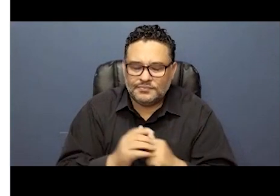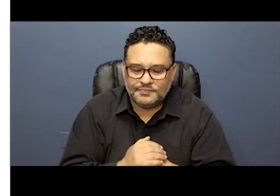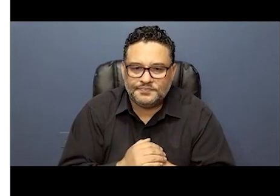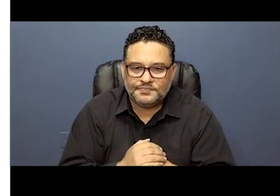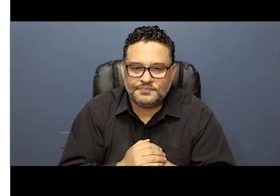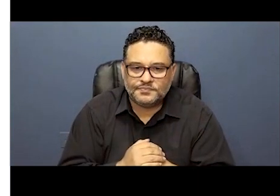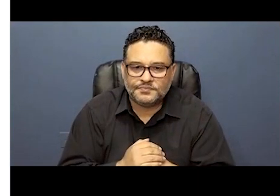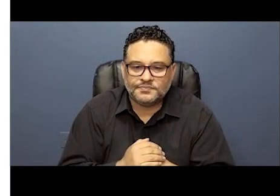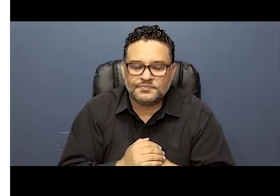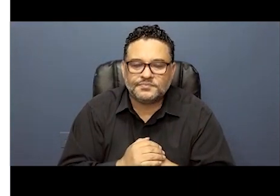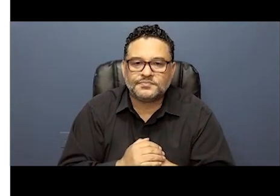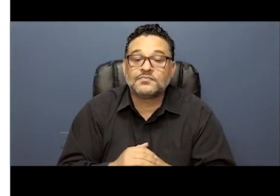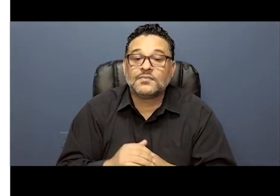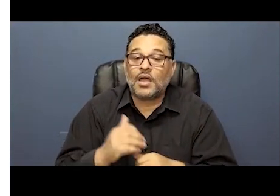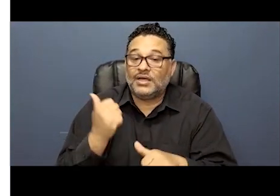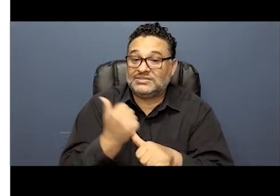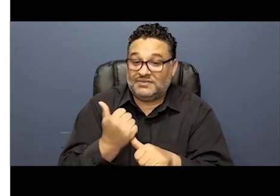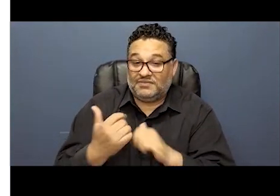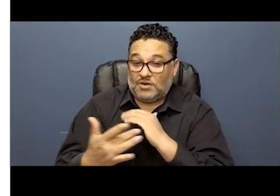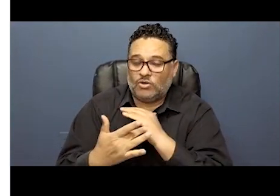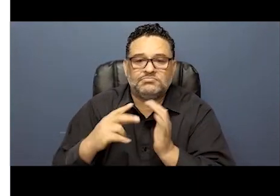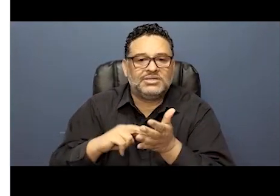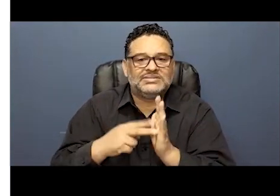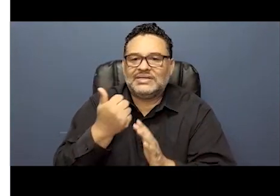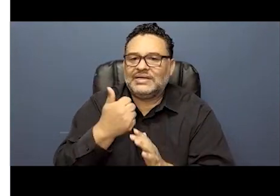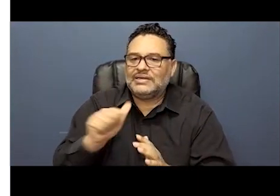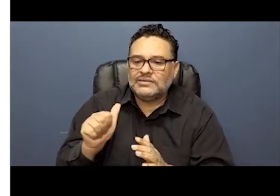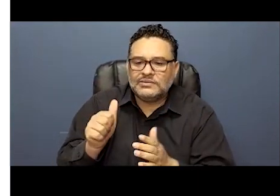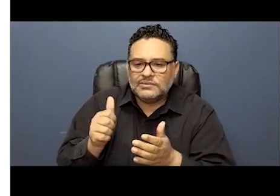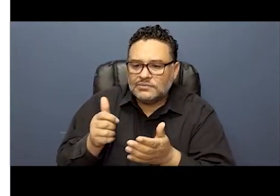Assistive technology is any item, equipment, software,